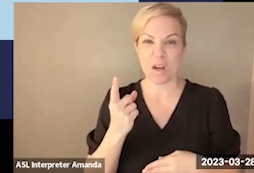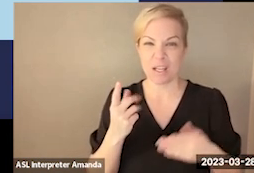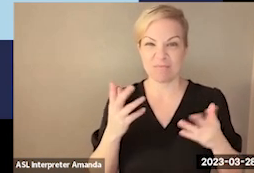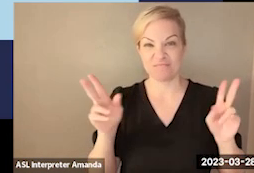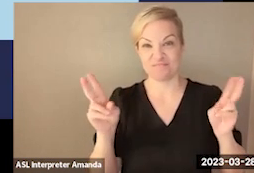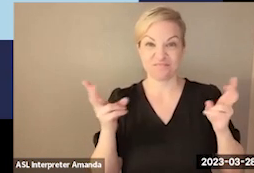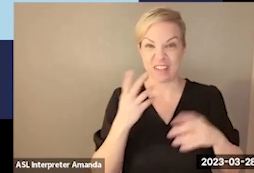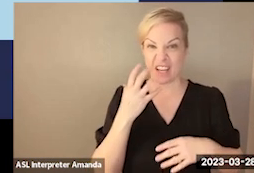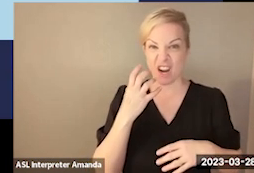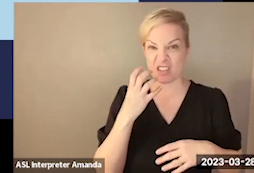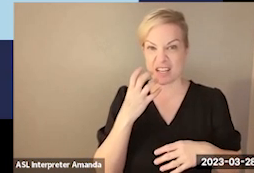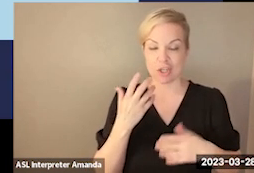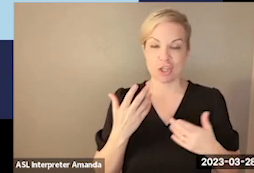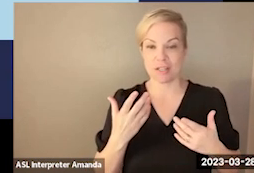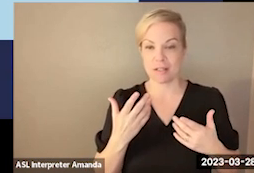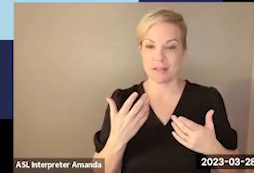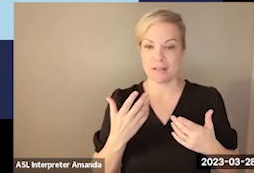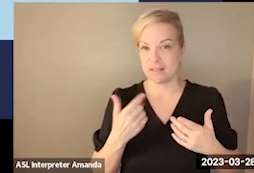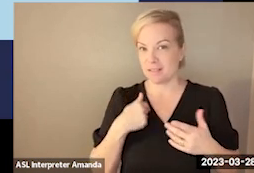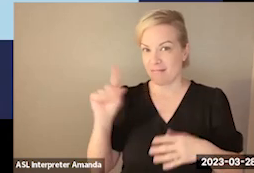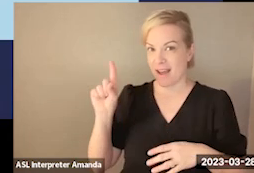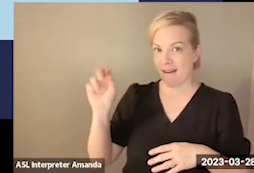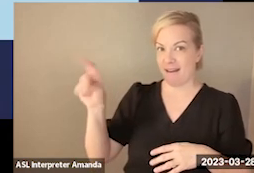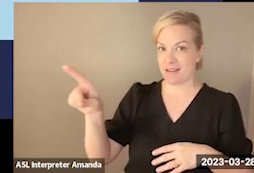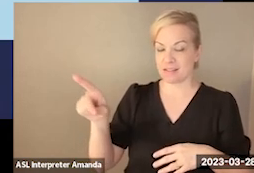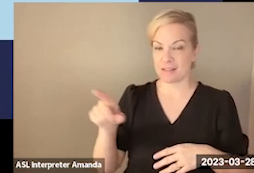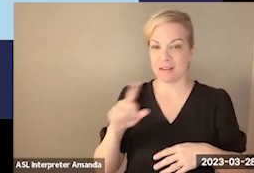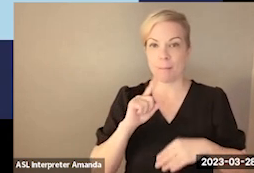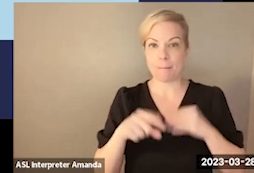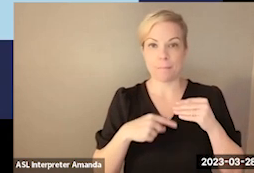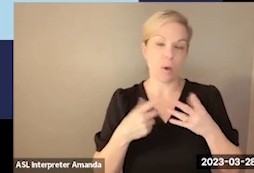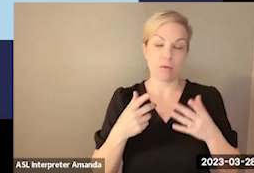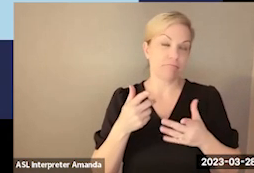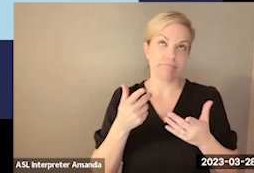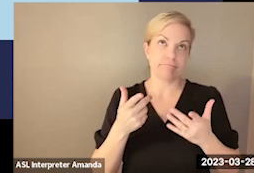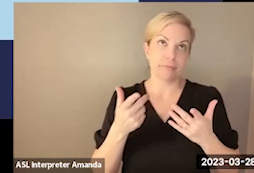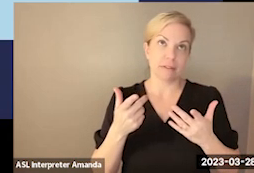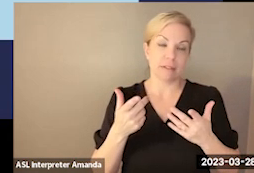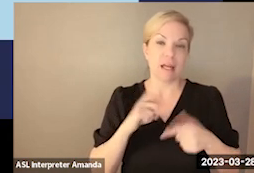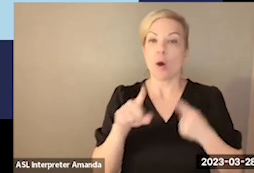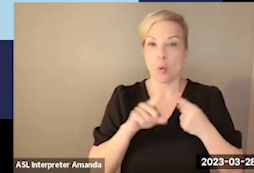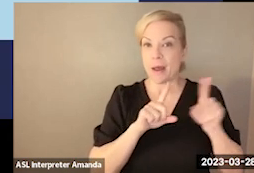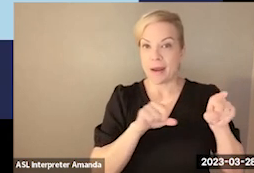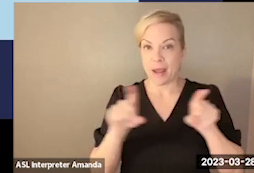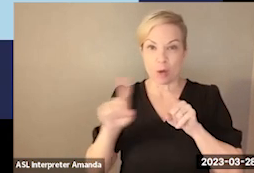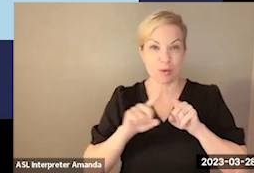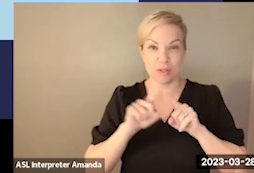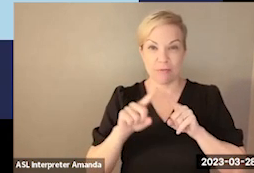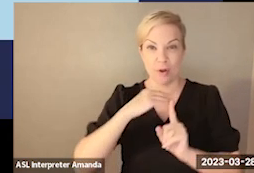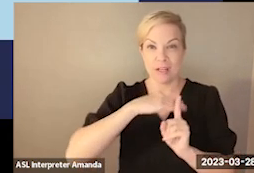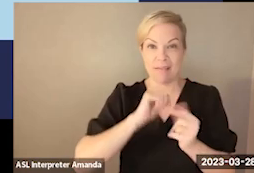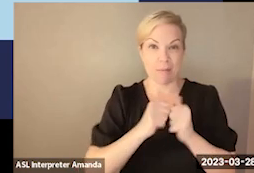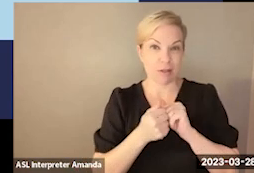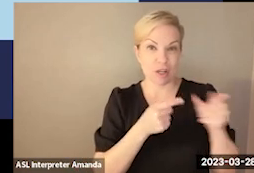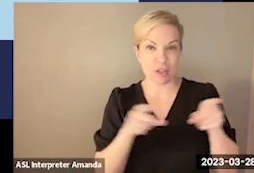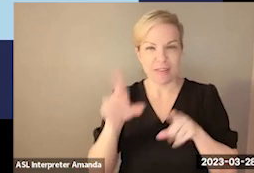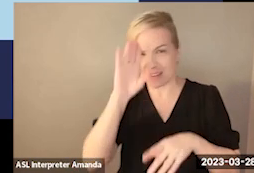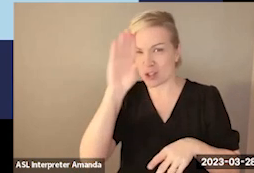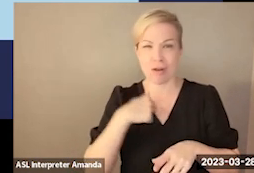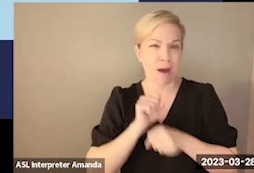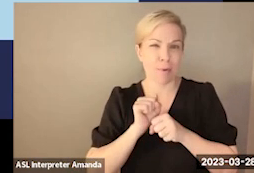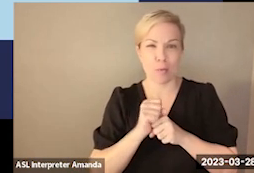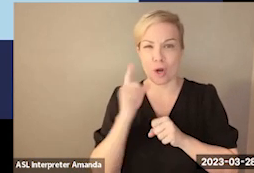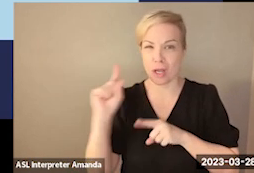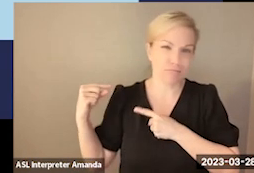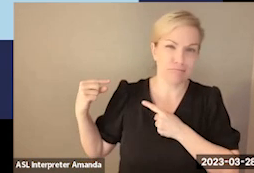Debbie Stine, Science & Technology Policy Academy: that I have a scientist. And so I asked this question about and about every climate change related event that I go to, and I've been working in climate change for decades and decades since I was a baby engineer